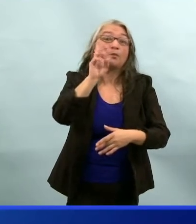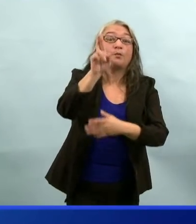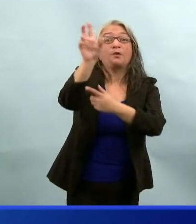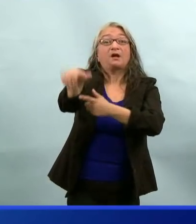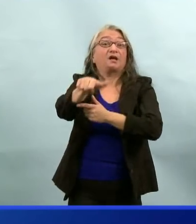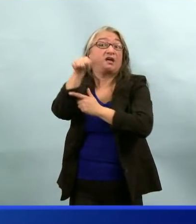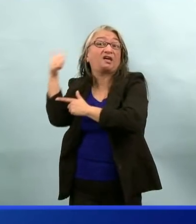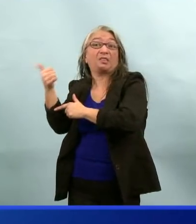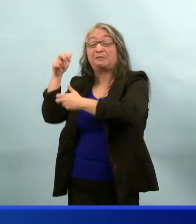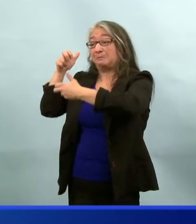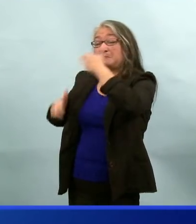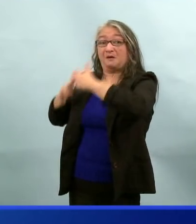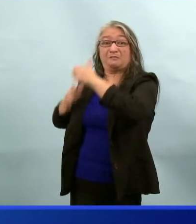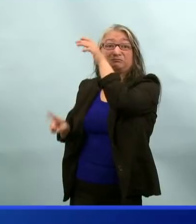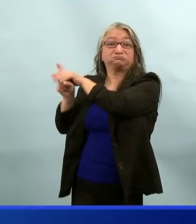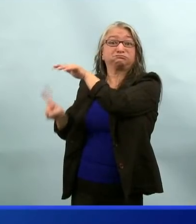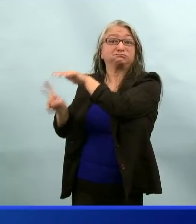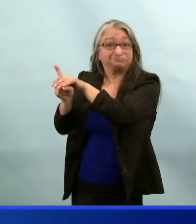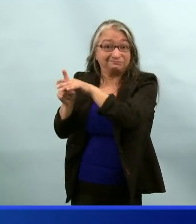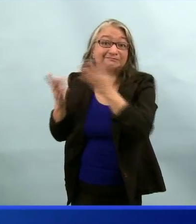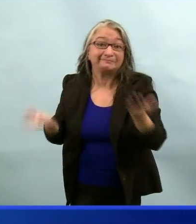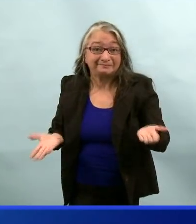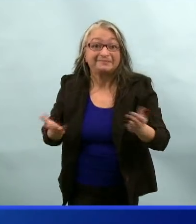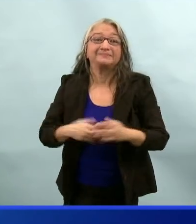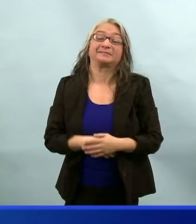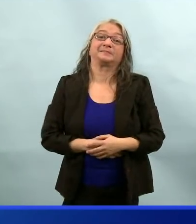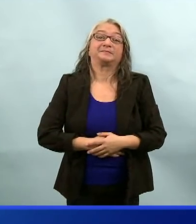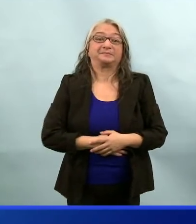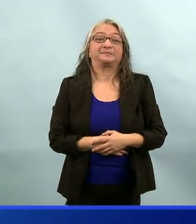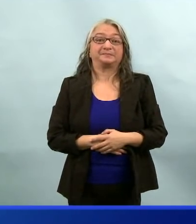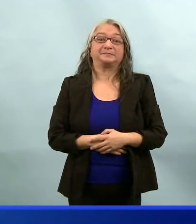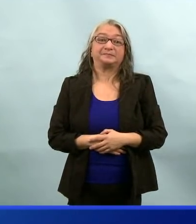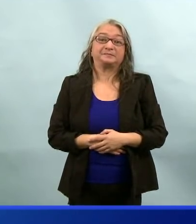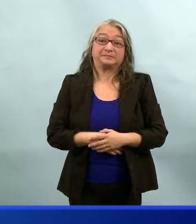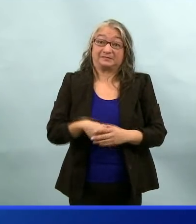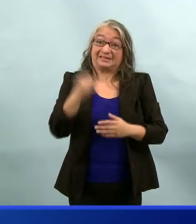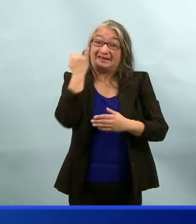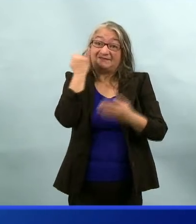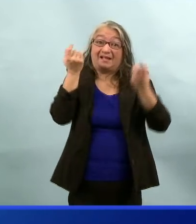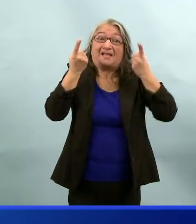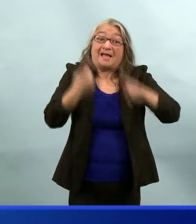waning immunity places you in a vulnerable position where you could catch the virus and